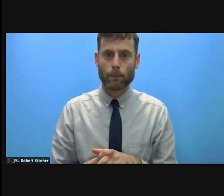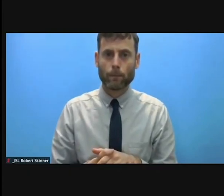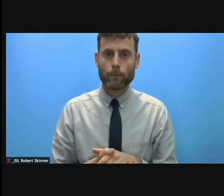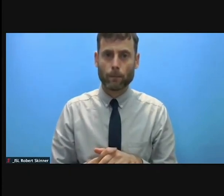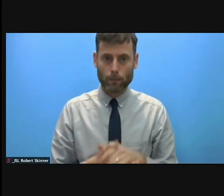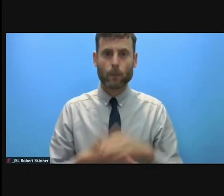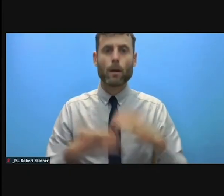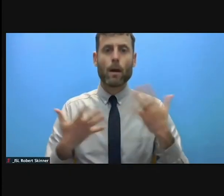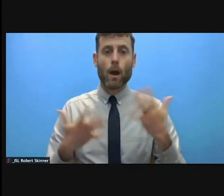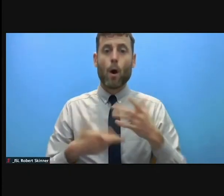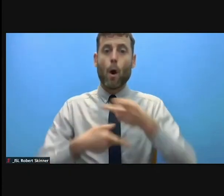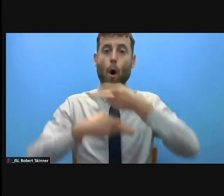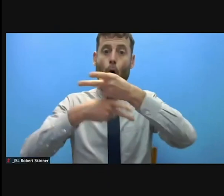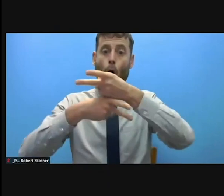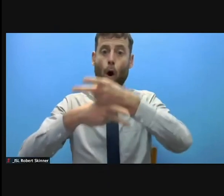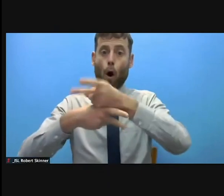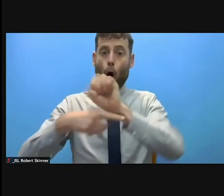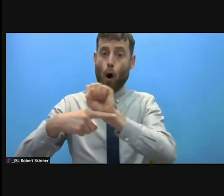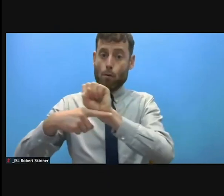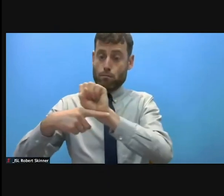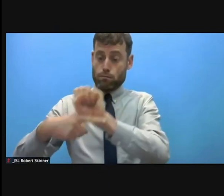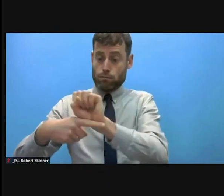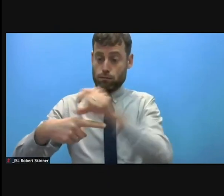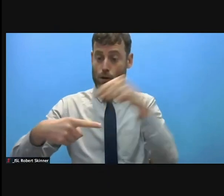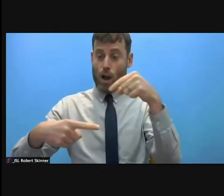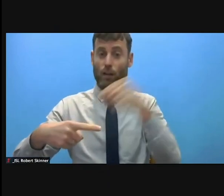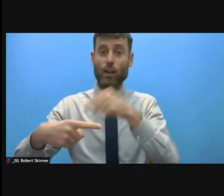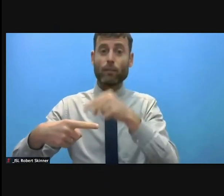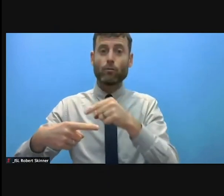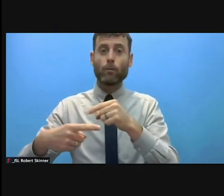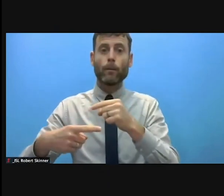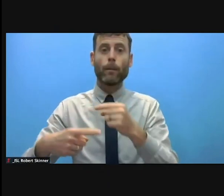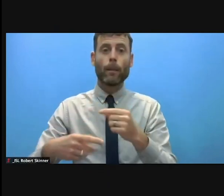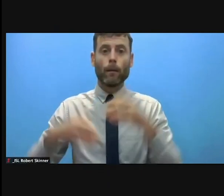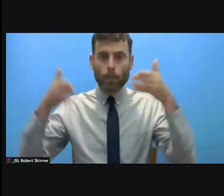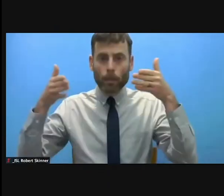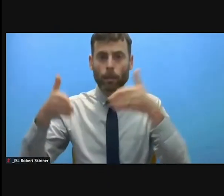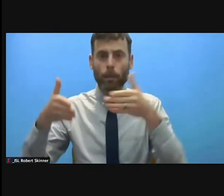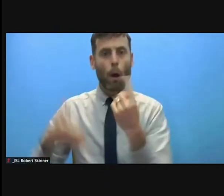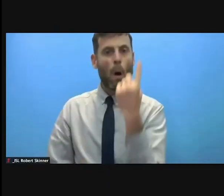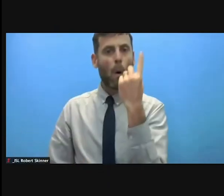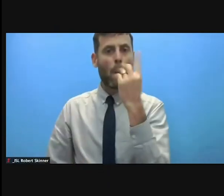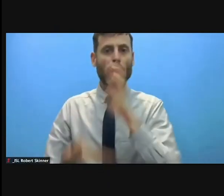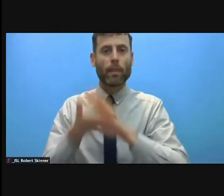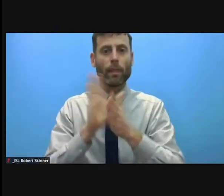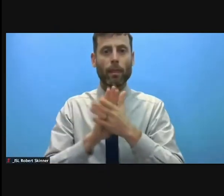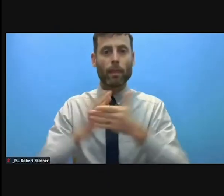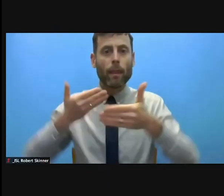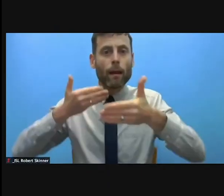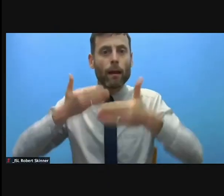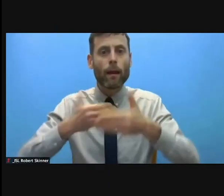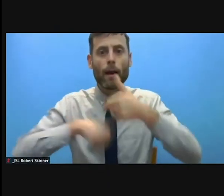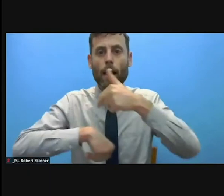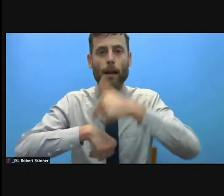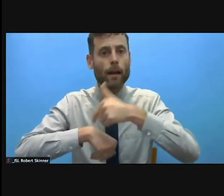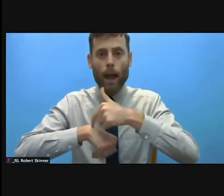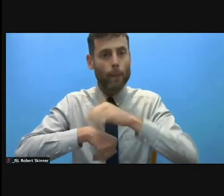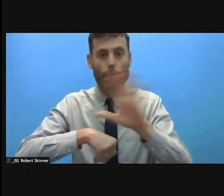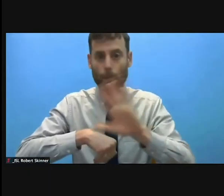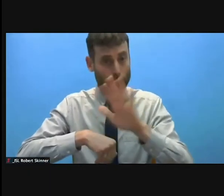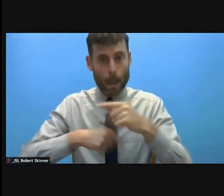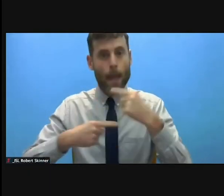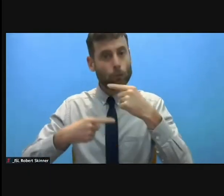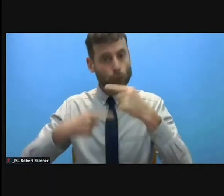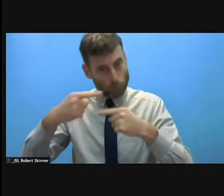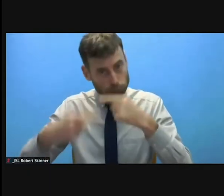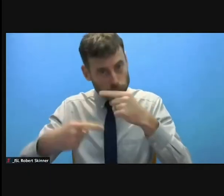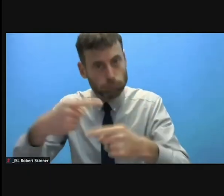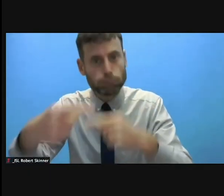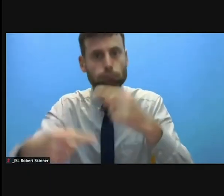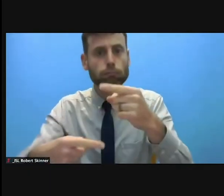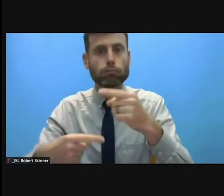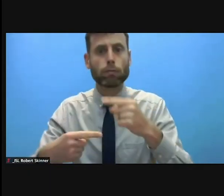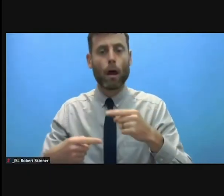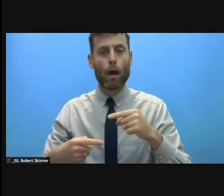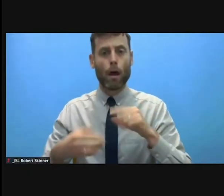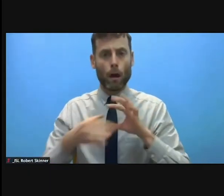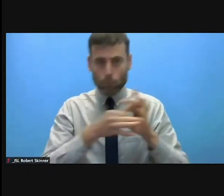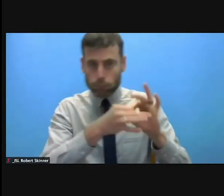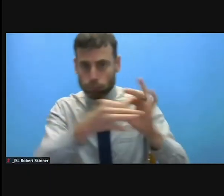ongoing activity that needs to be taken by a broad community, not only as a humanitarian challenge.